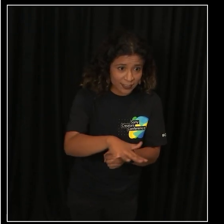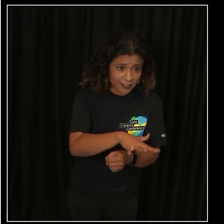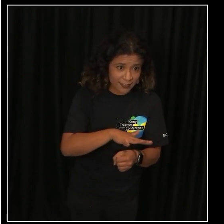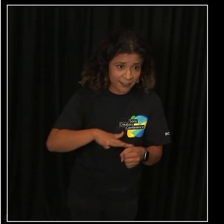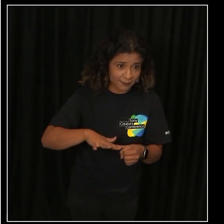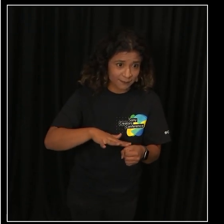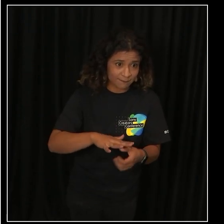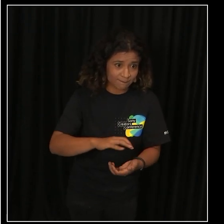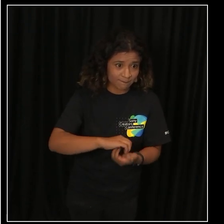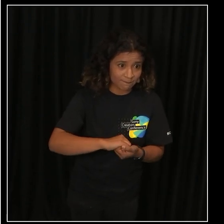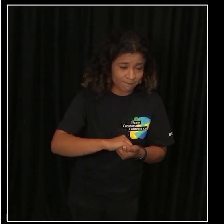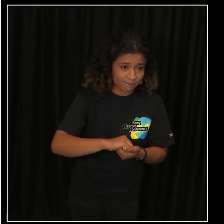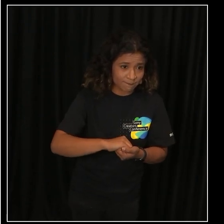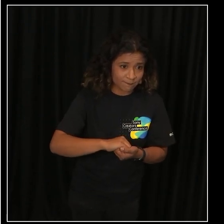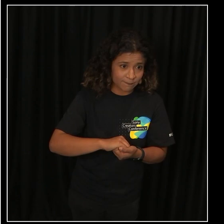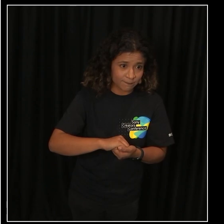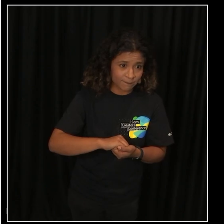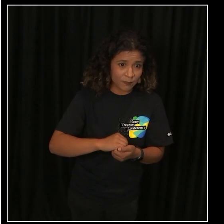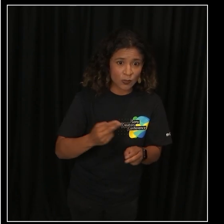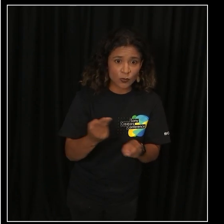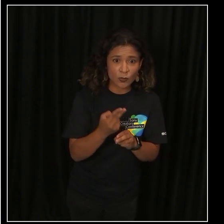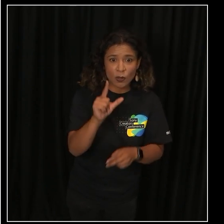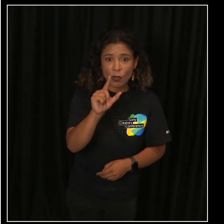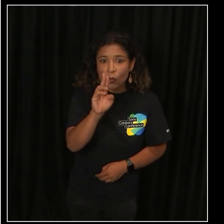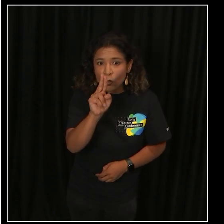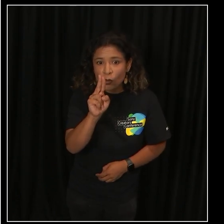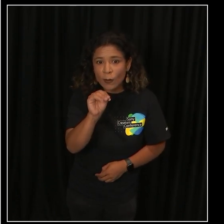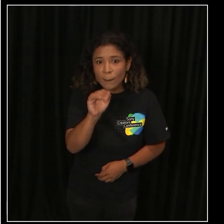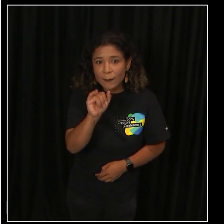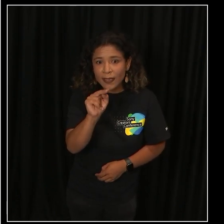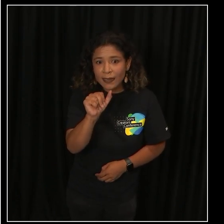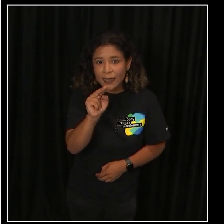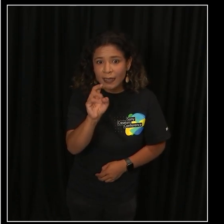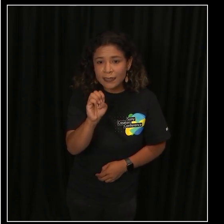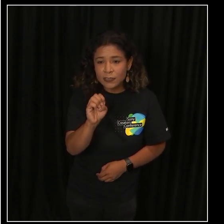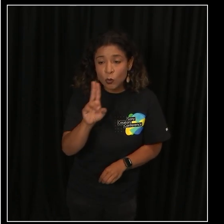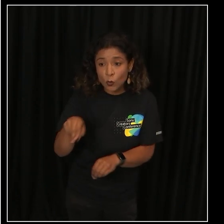that uses luminance, normal, and depth to determine that weight.